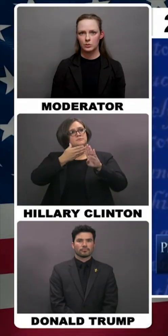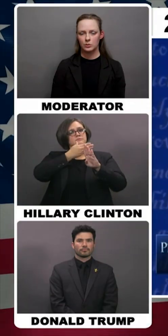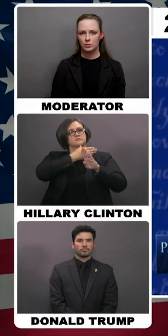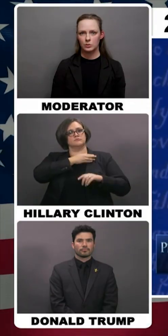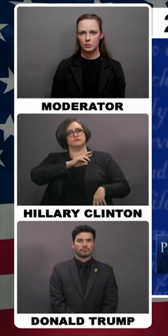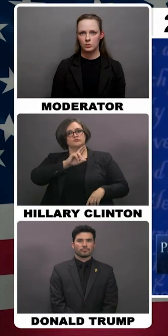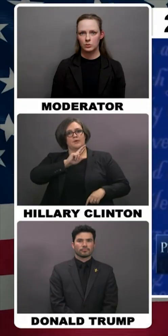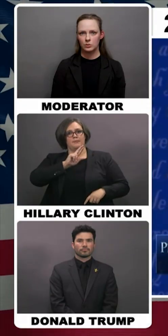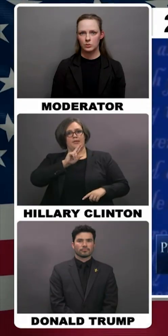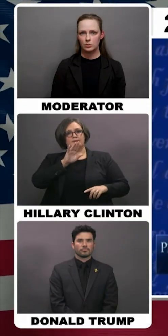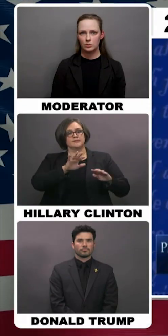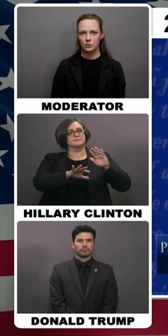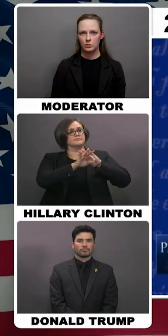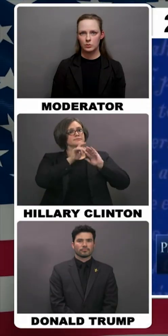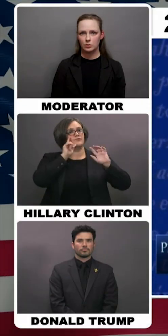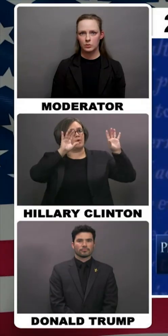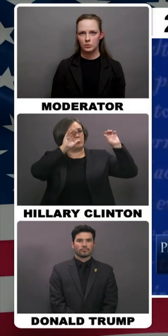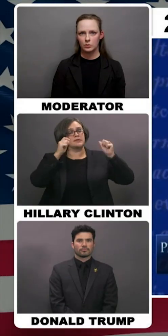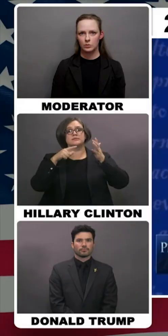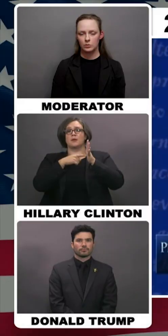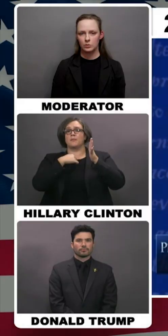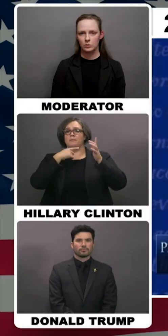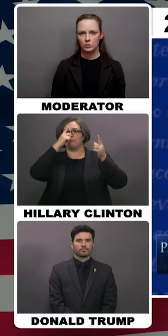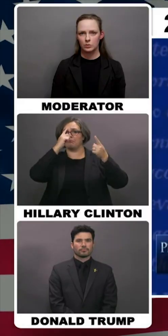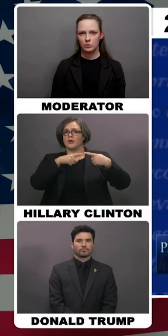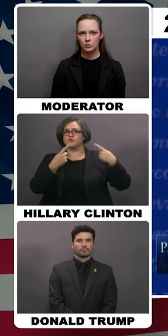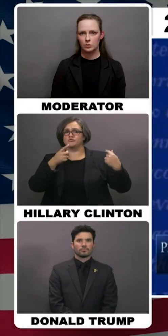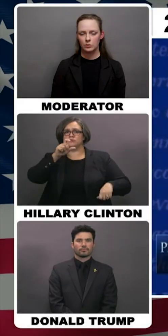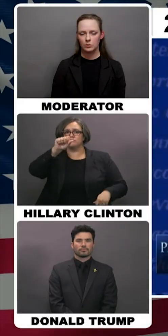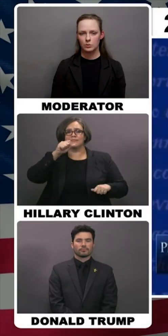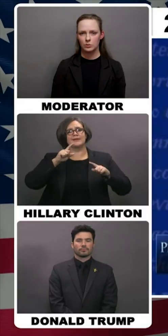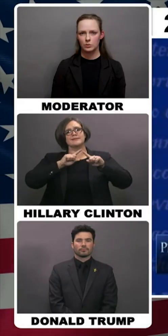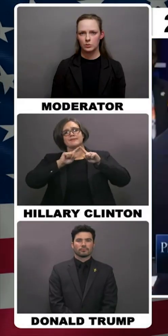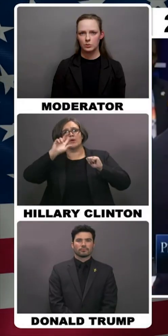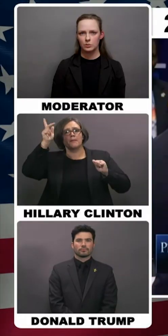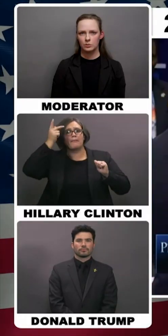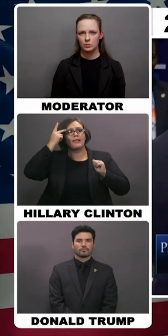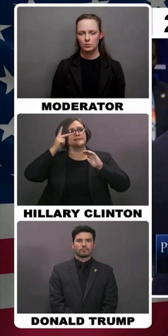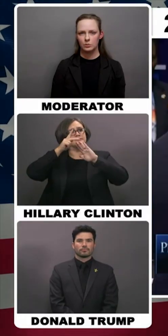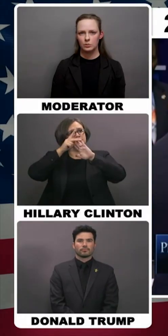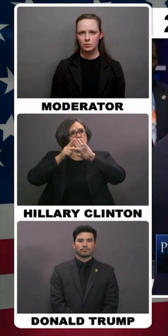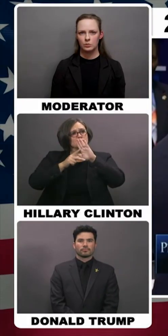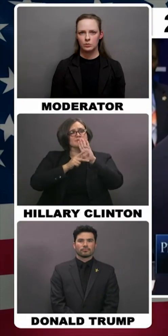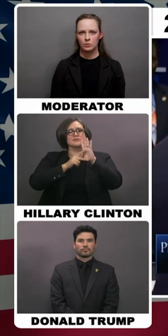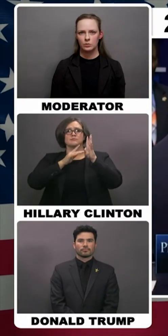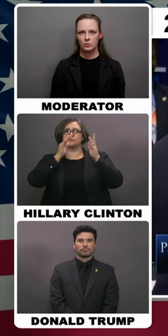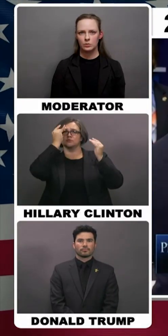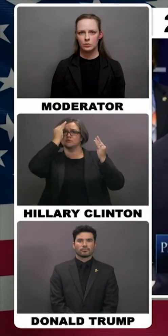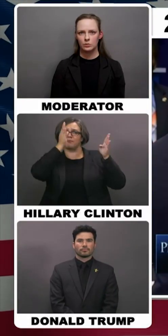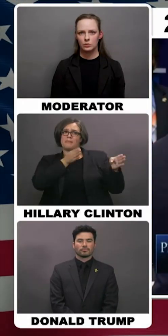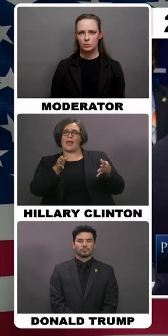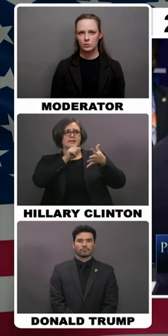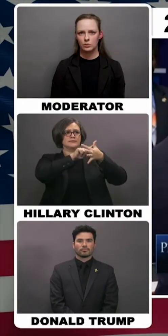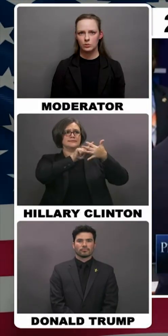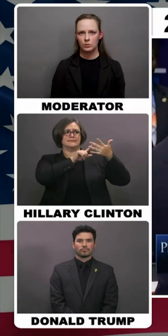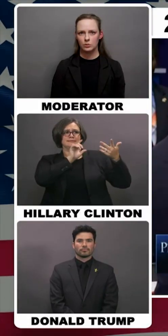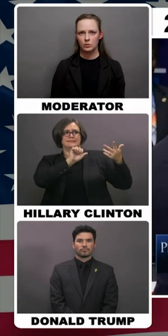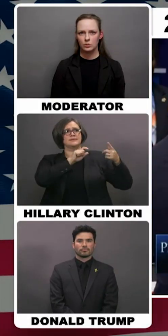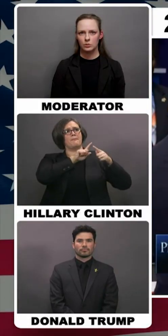I, I disagreed with them on politics, policies, principles, but I never questioned their fitness to serve